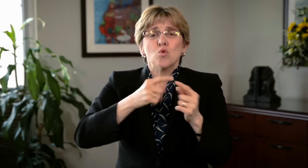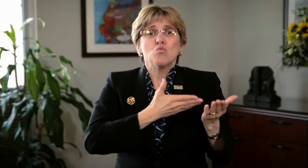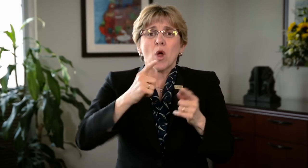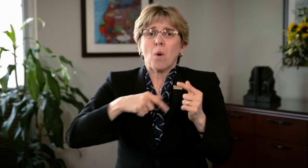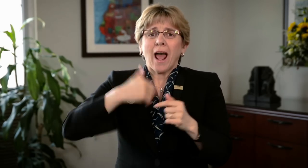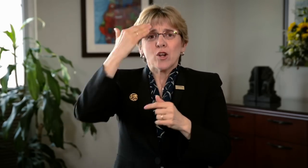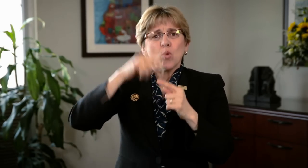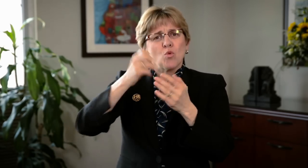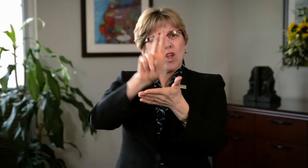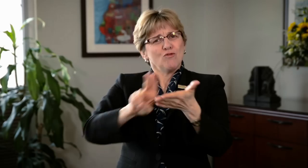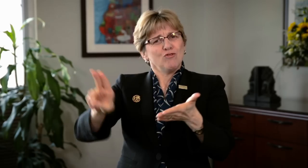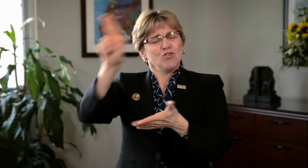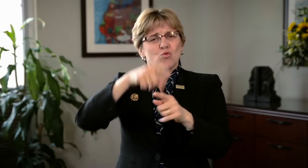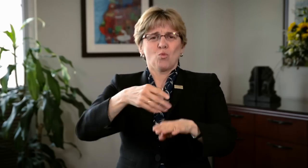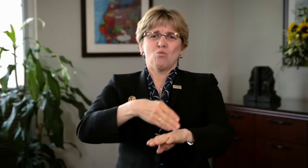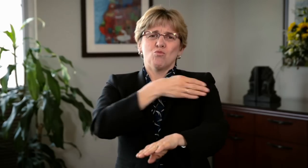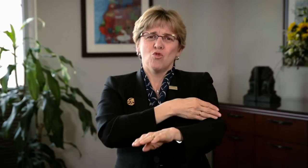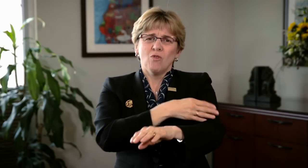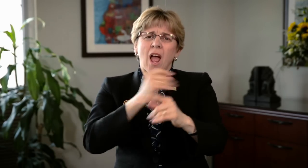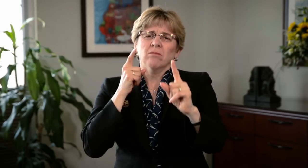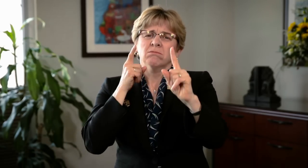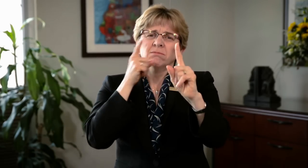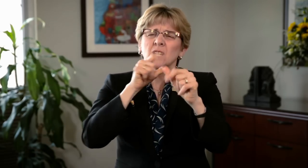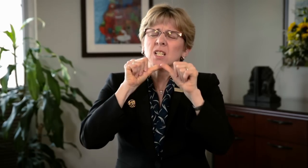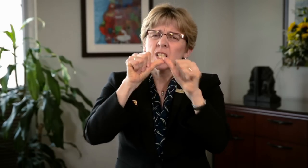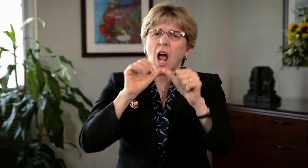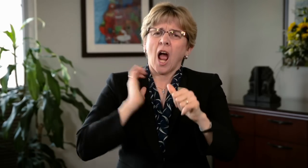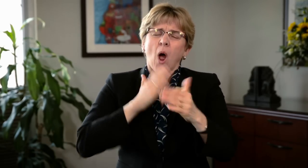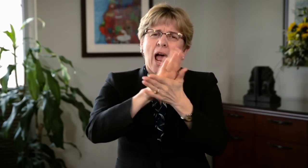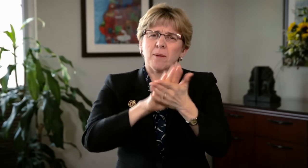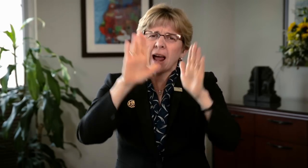And to bring what I know to the University to improve and sustain our academic excellence.